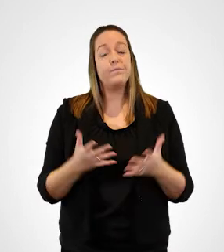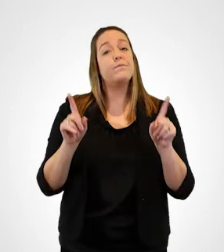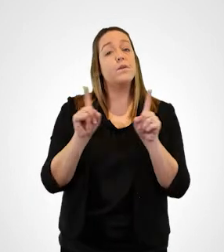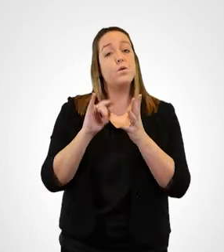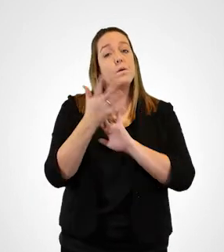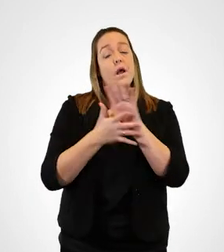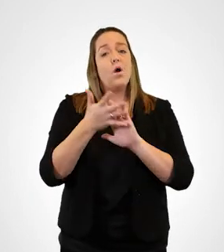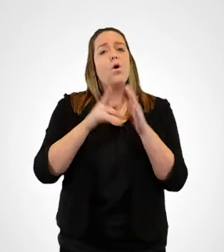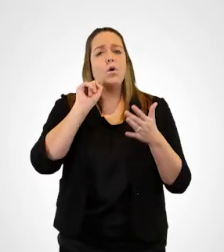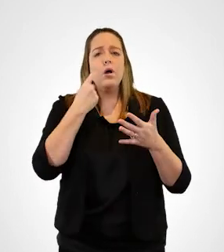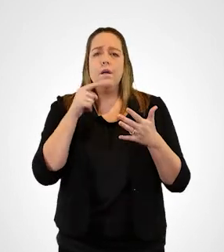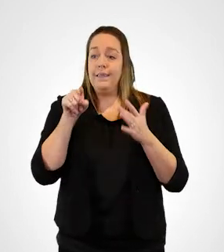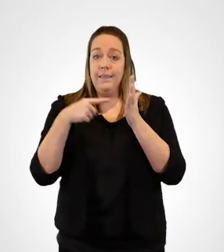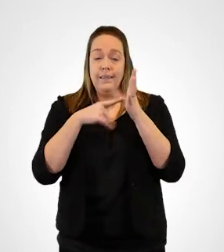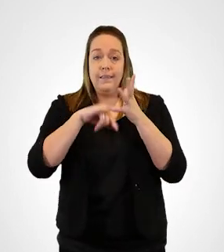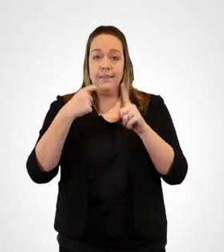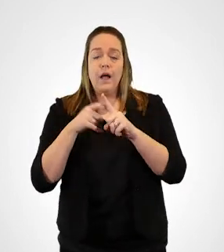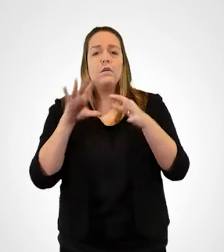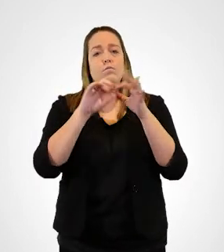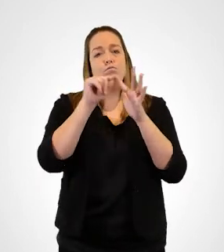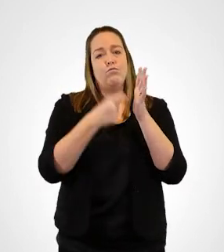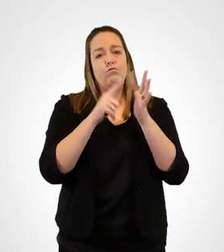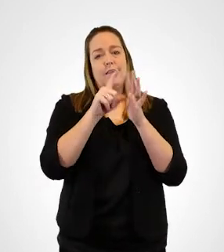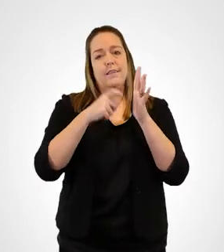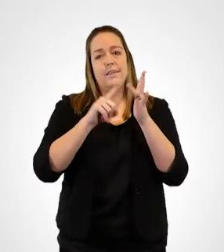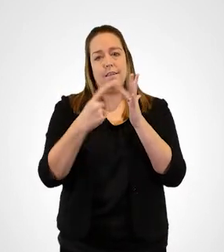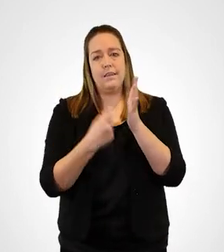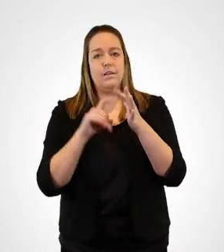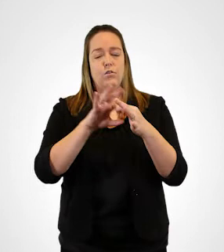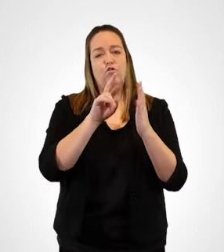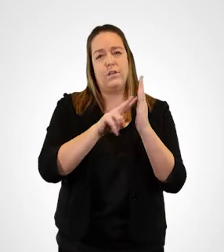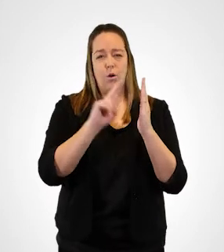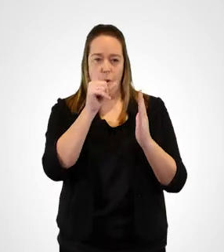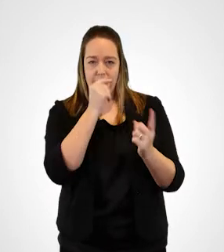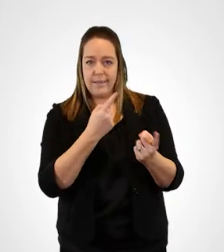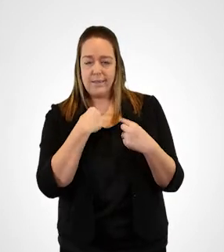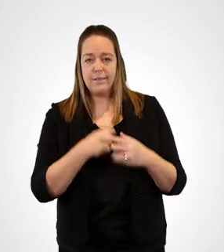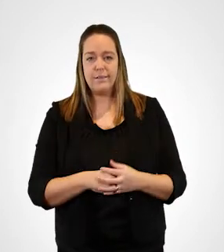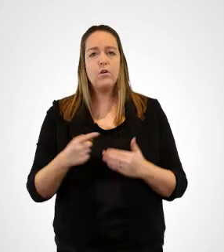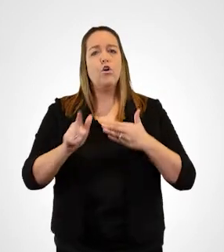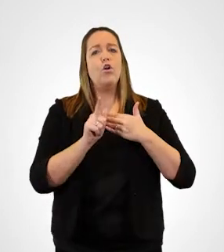So we're going to be looking at that task as a predictor of reading as we go on through this lecture, longitudinal studies